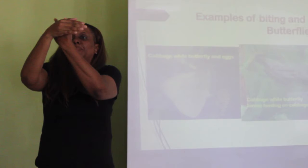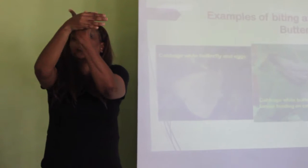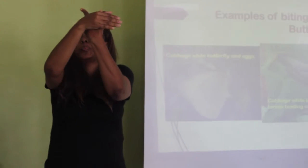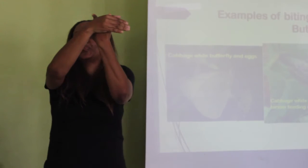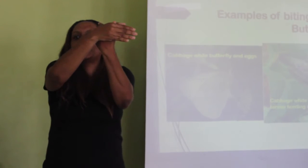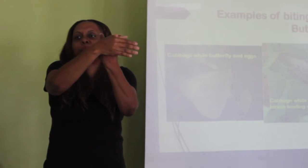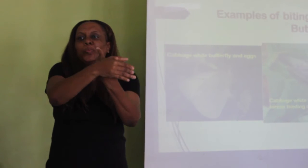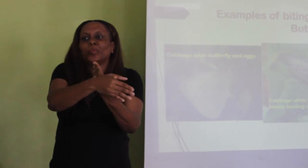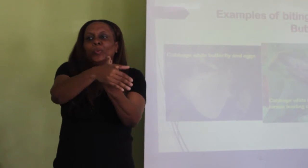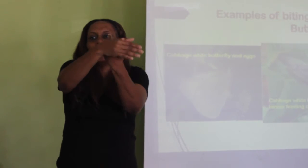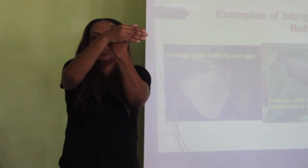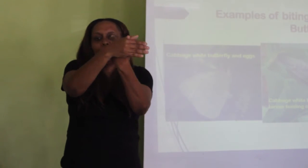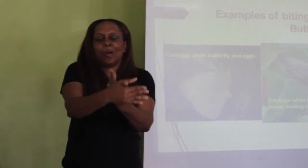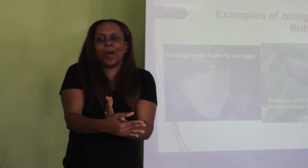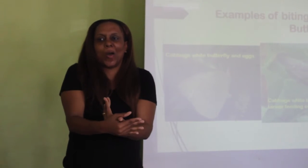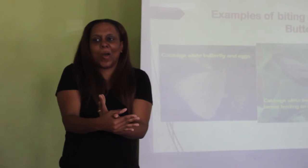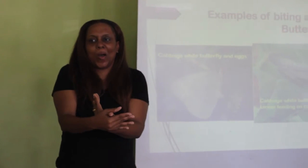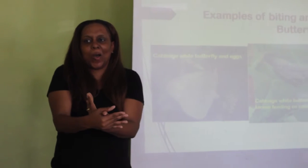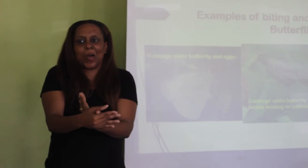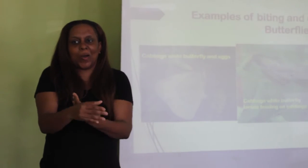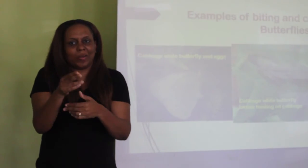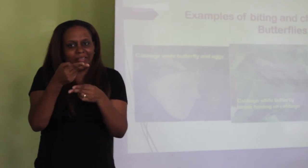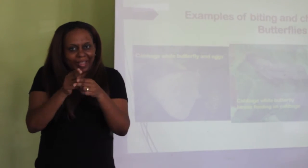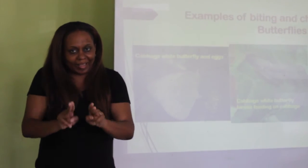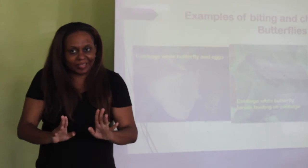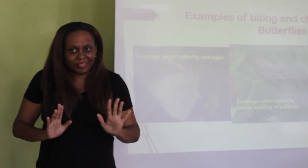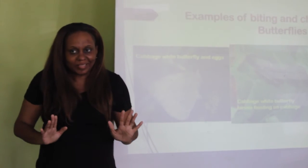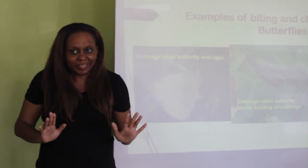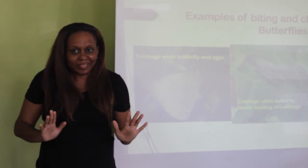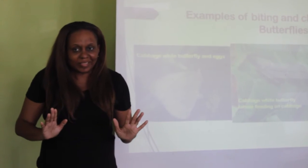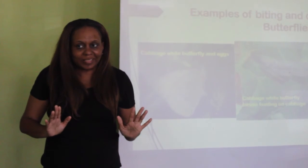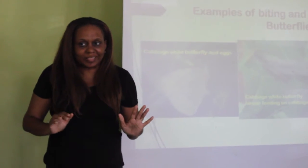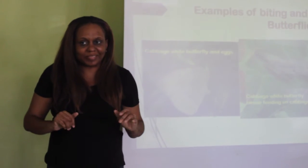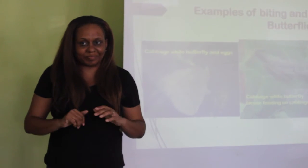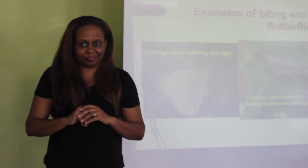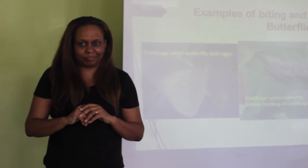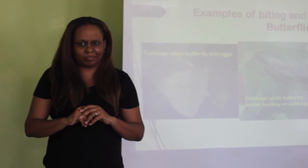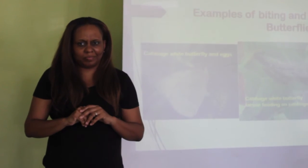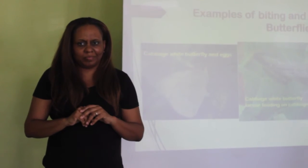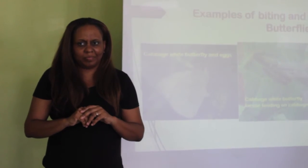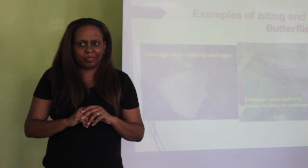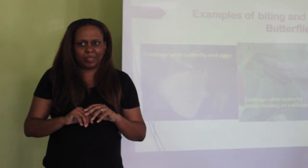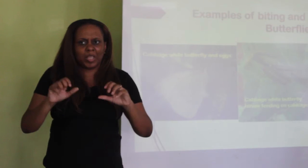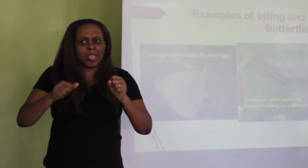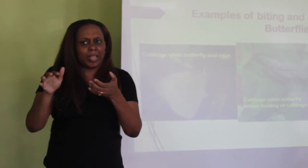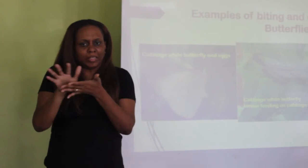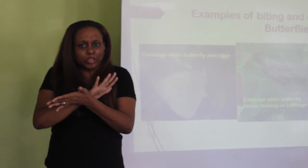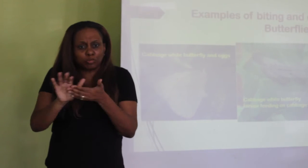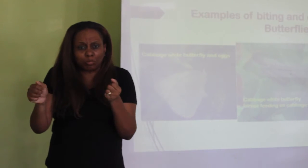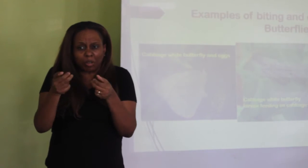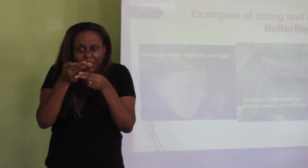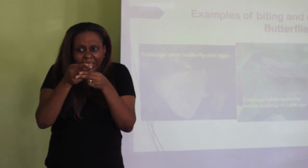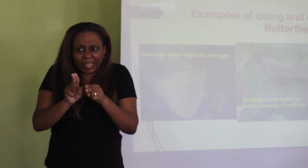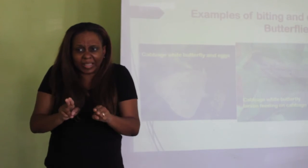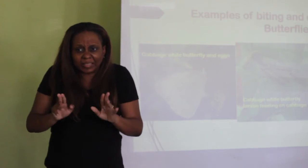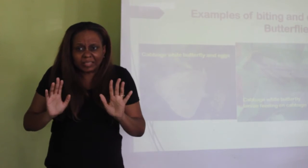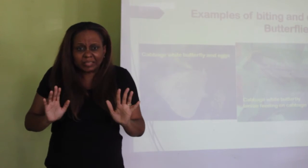will deposit some eggs so at that time you could even destroy the eggs and you will cut that cycle